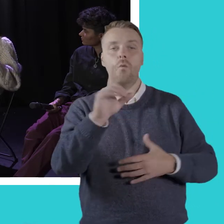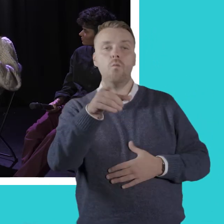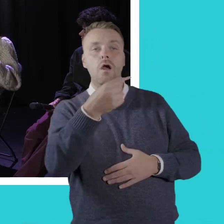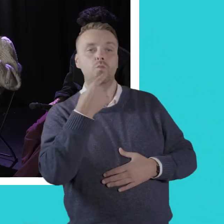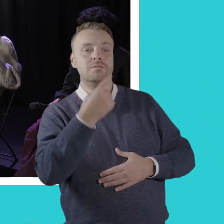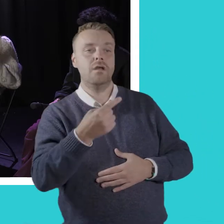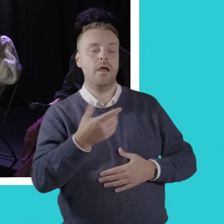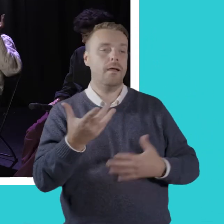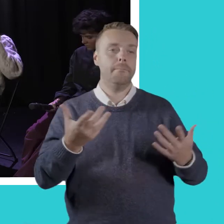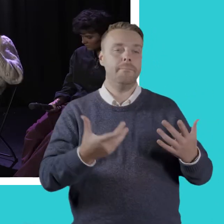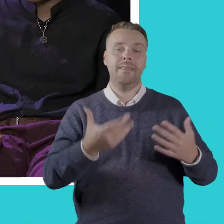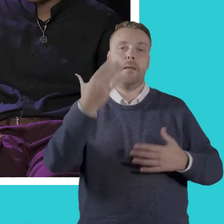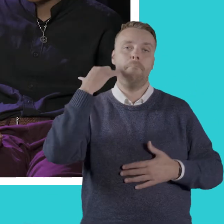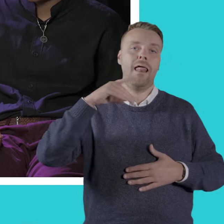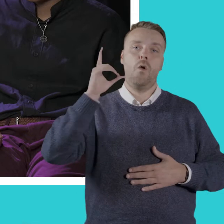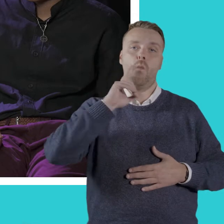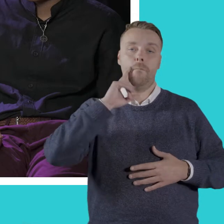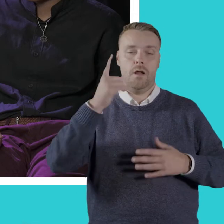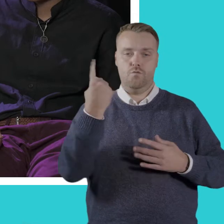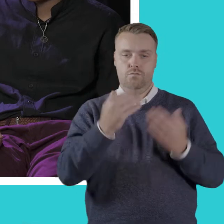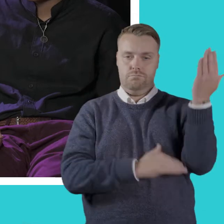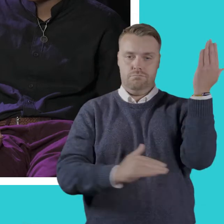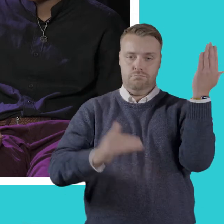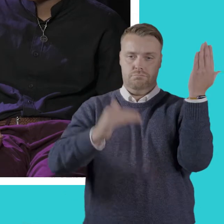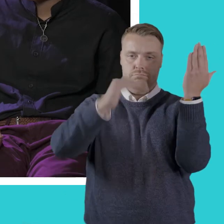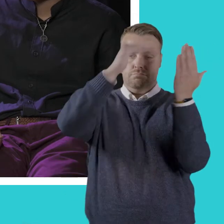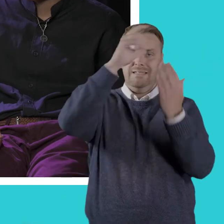if you know a black woman who's risen to the top and as a CEO says that she doesn't believe